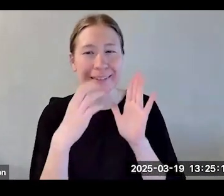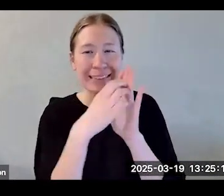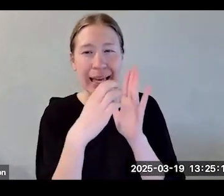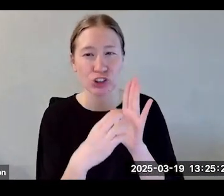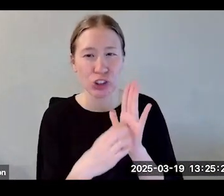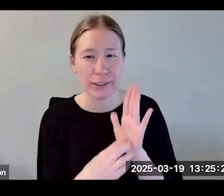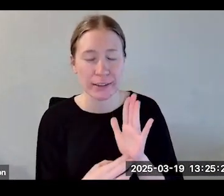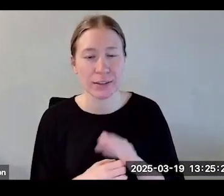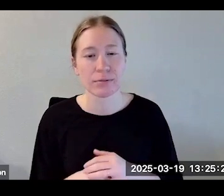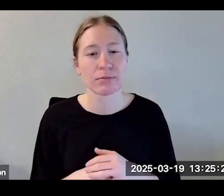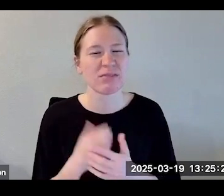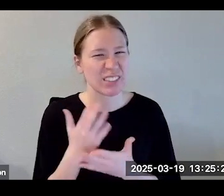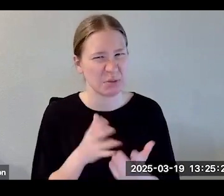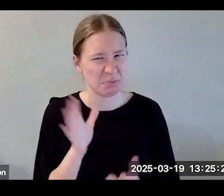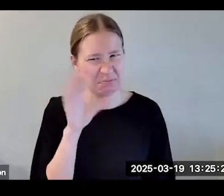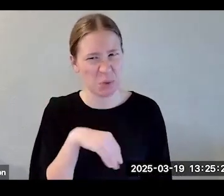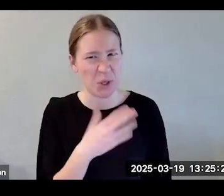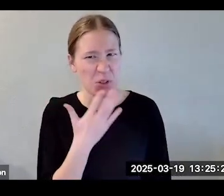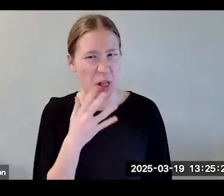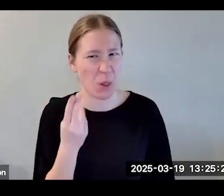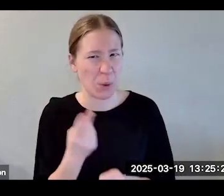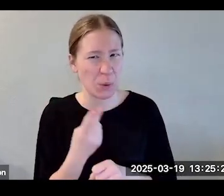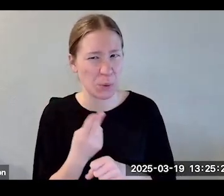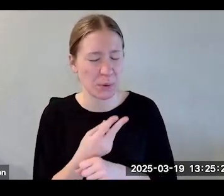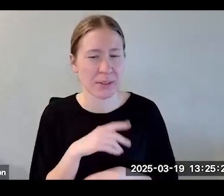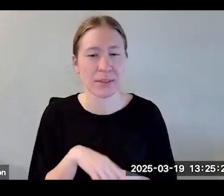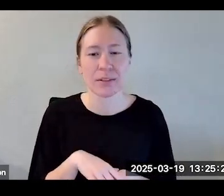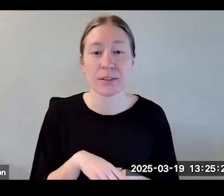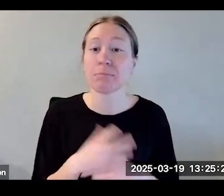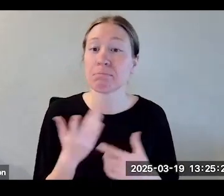some weird use of color, and an image.